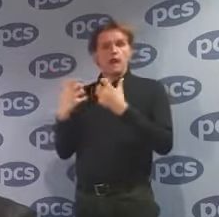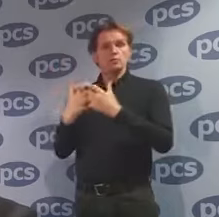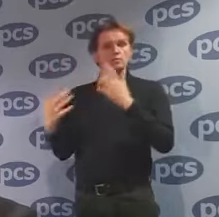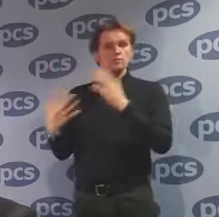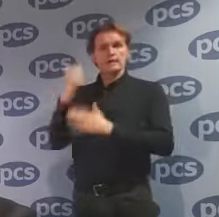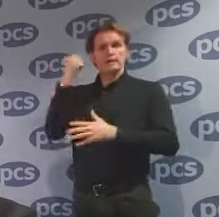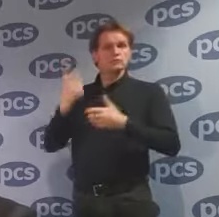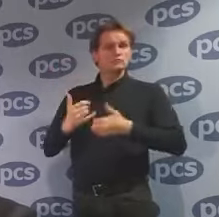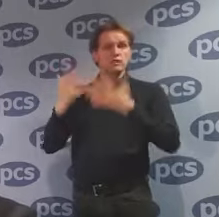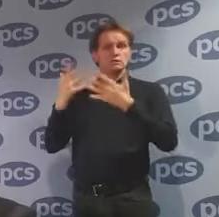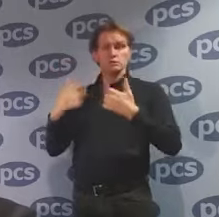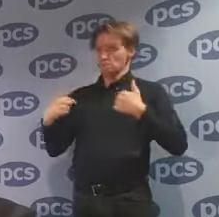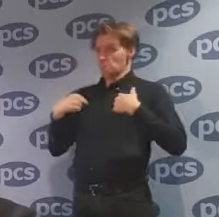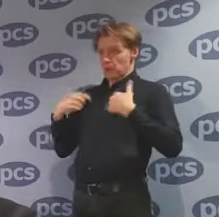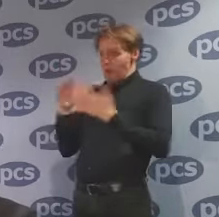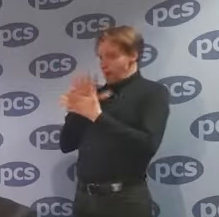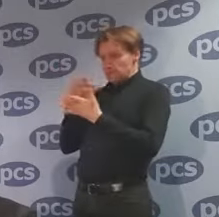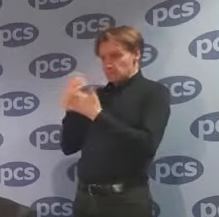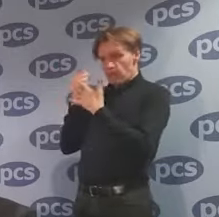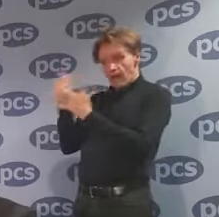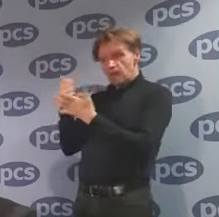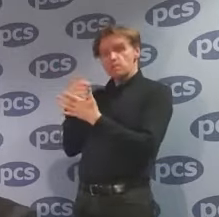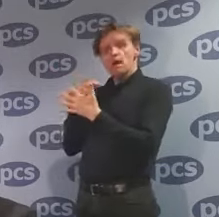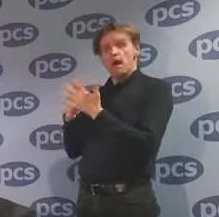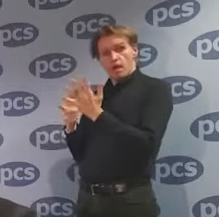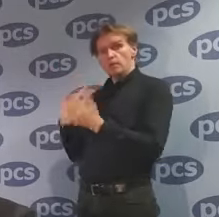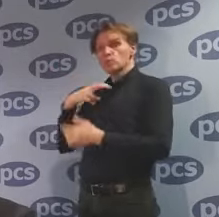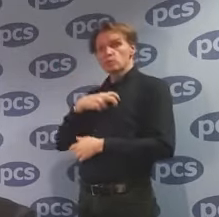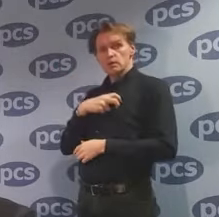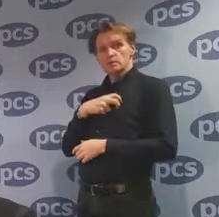and I'm glad to say that some major unions in this country have already said